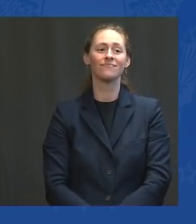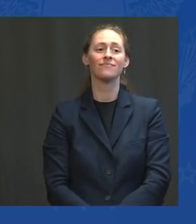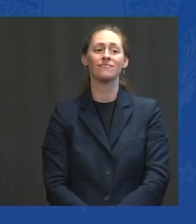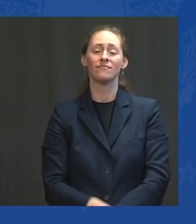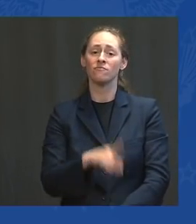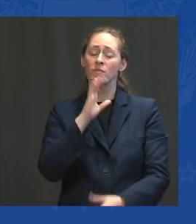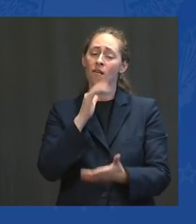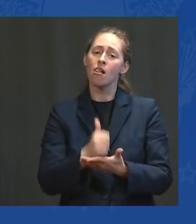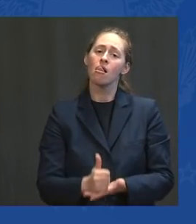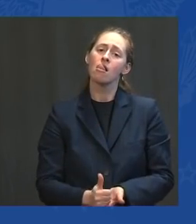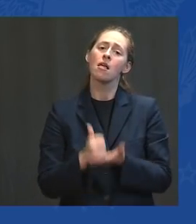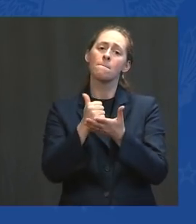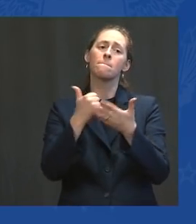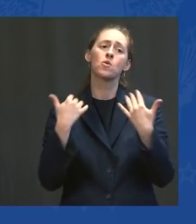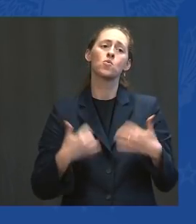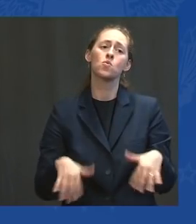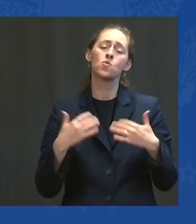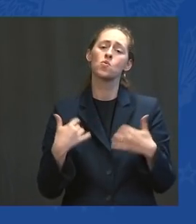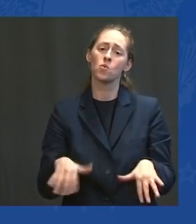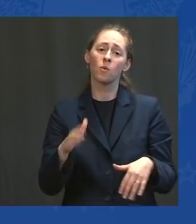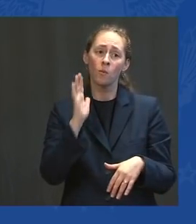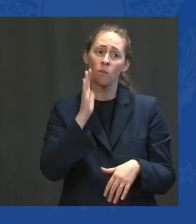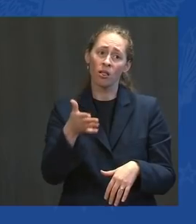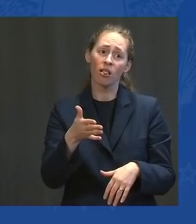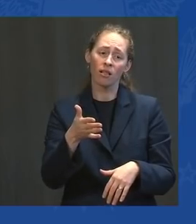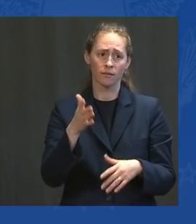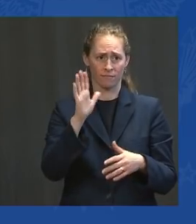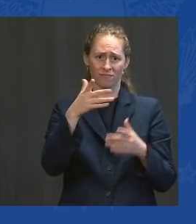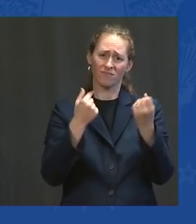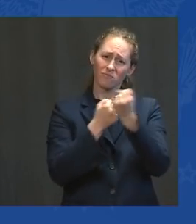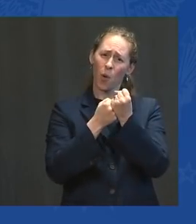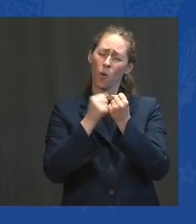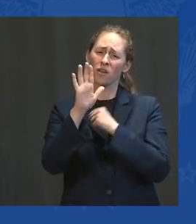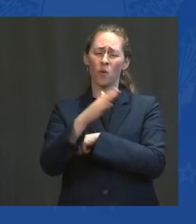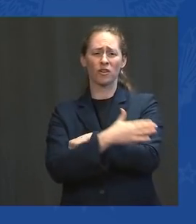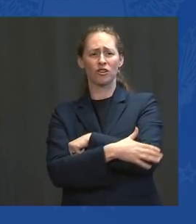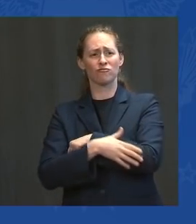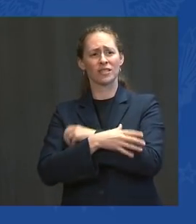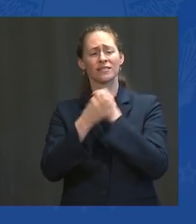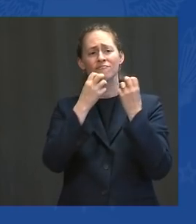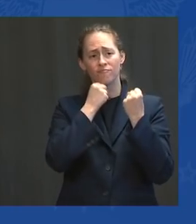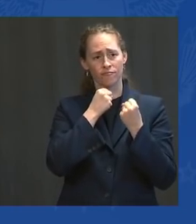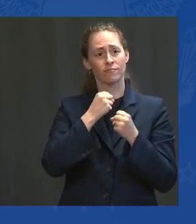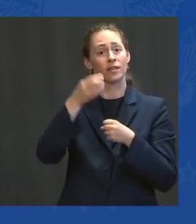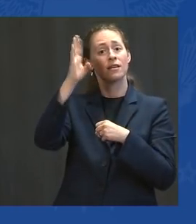As I said, it's a patriotic thing to do. May God protect our troops. Thank you.